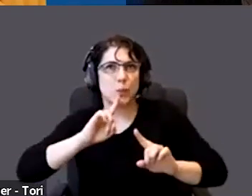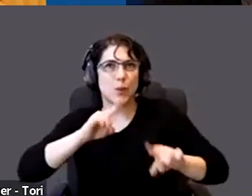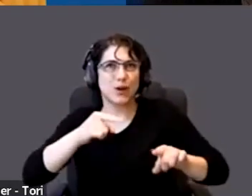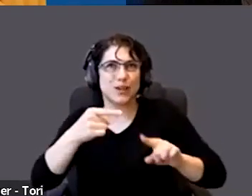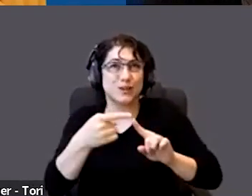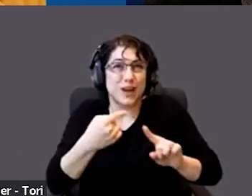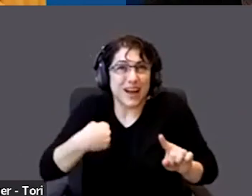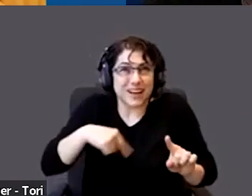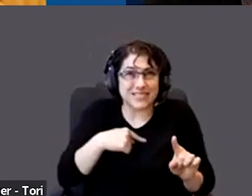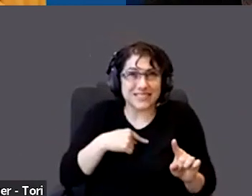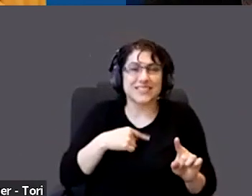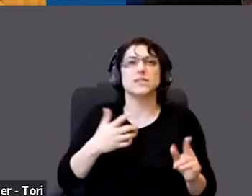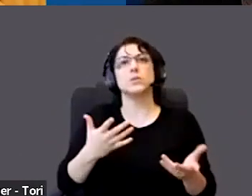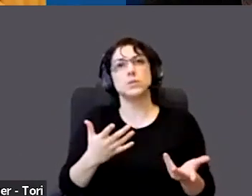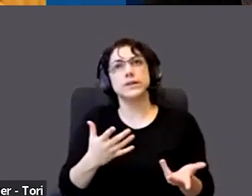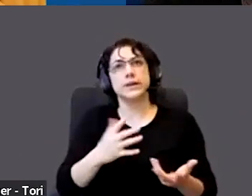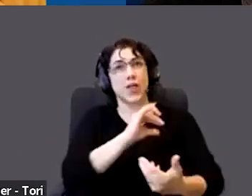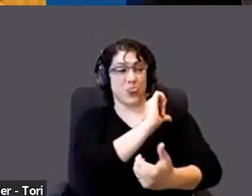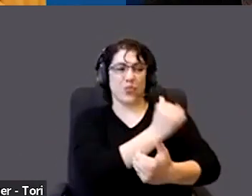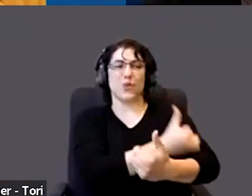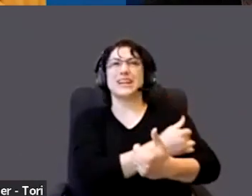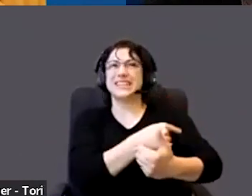of the very key issues that are going